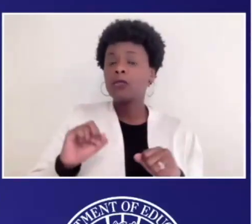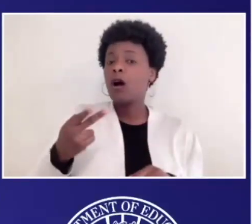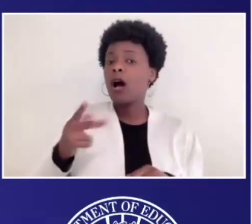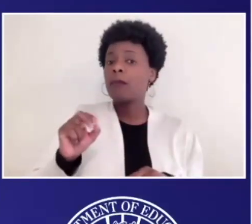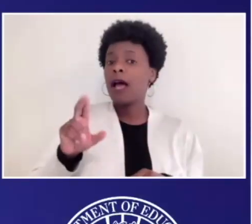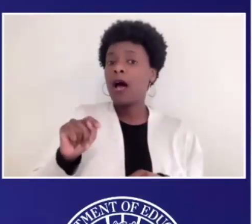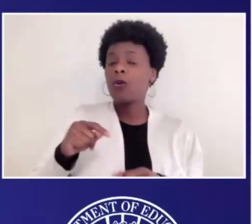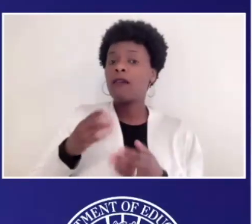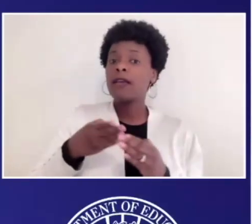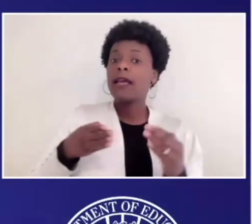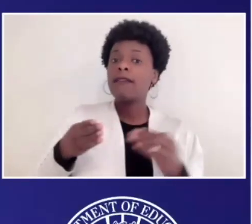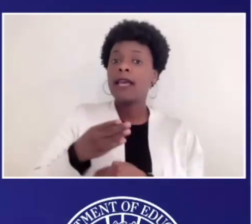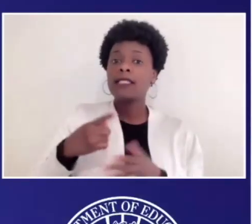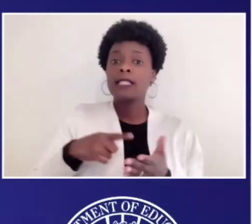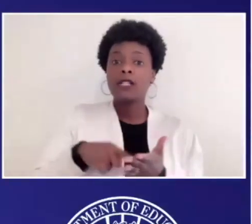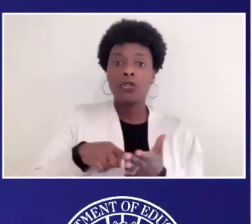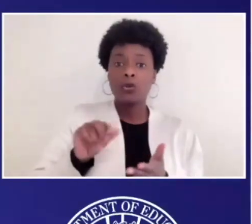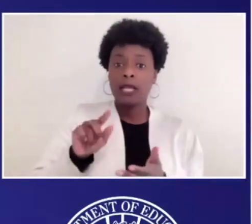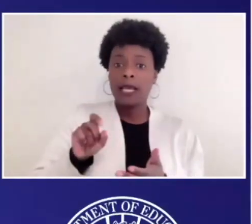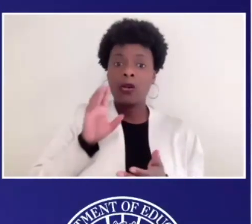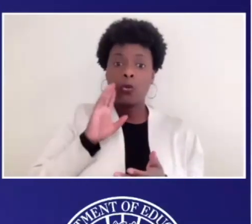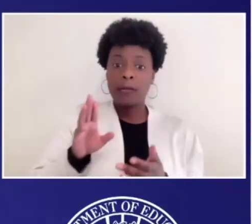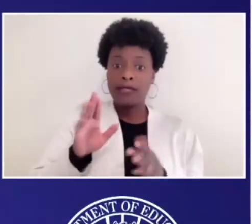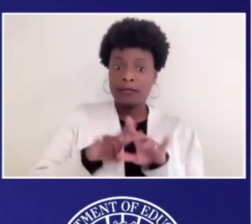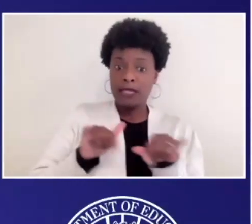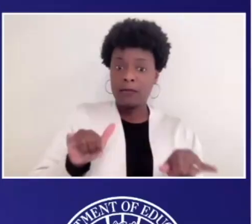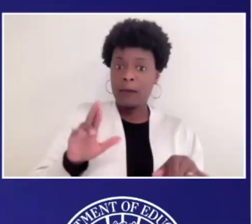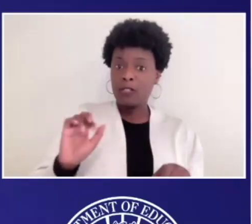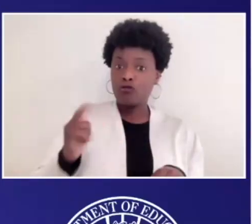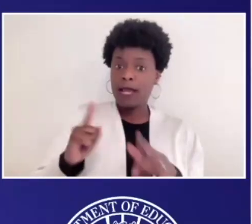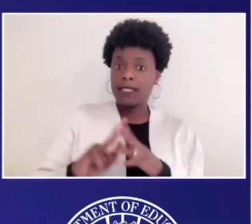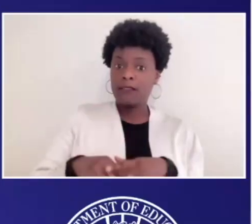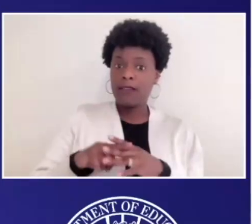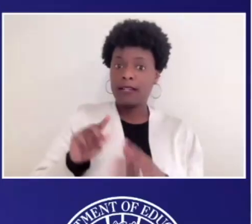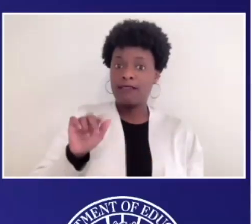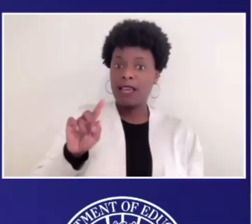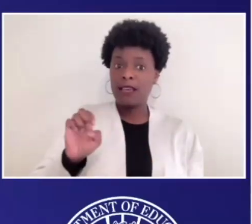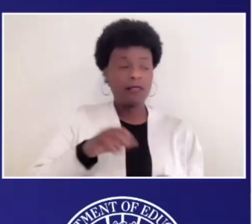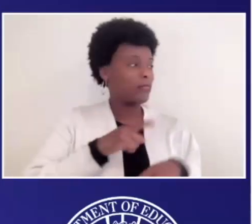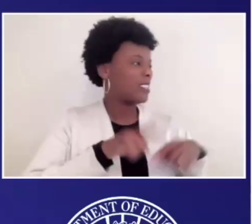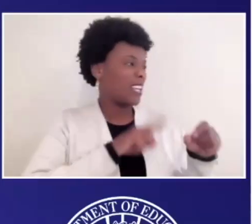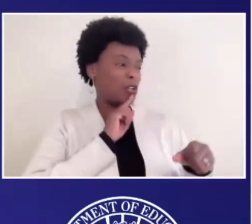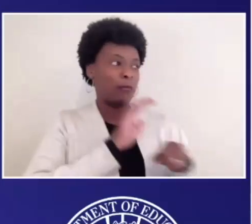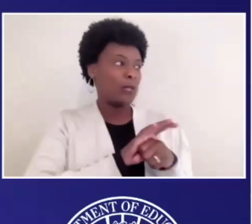date, will that be in place by the regs' effective date? I don't think, I don't think I can commit to that. We can commit that we're certainly